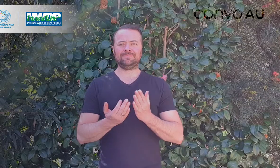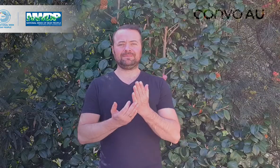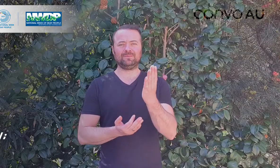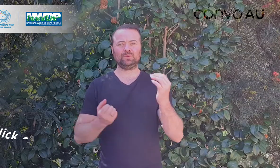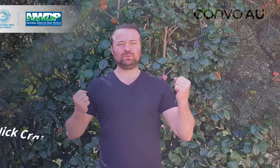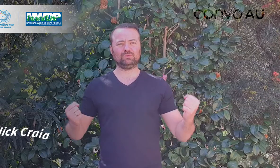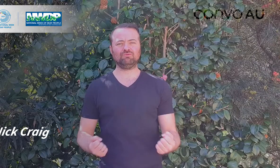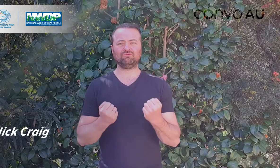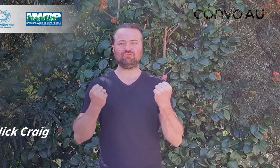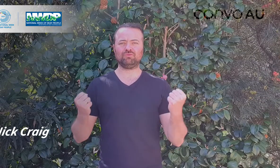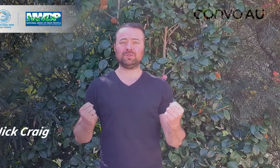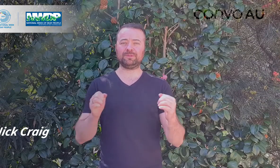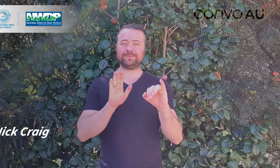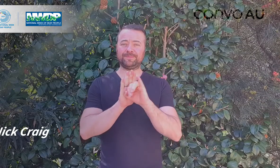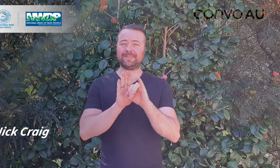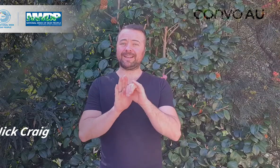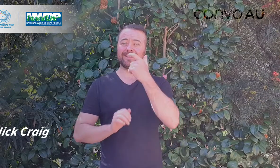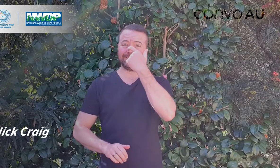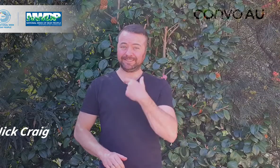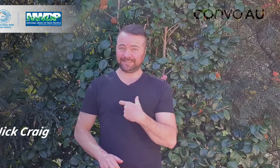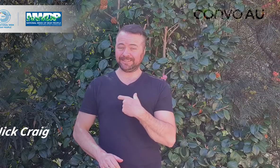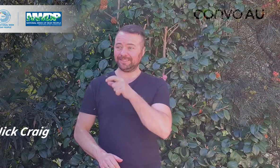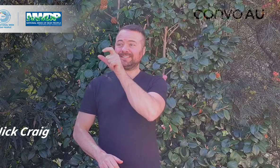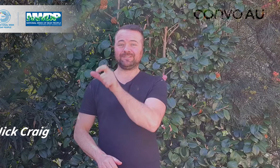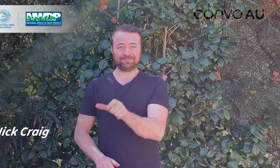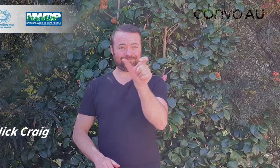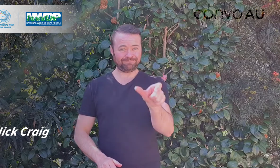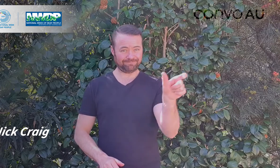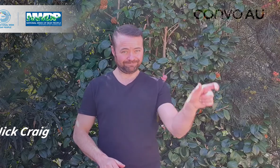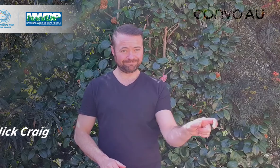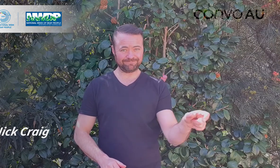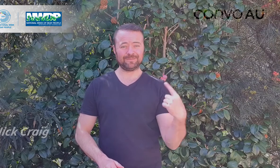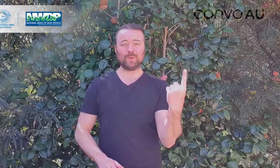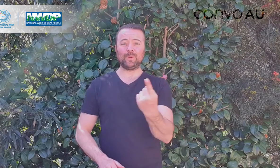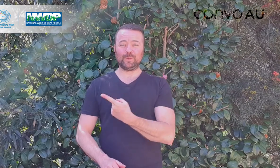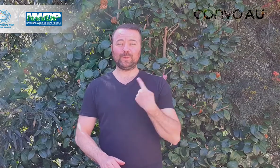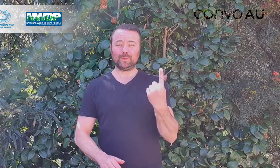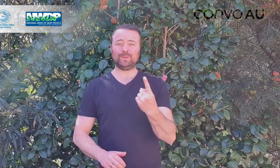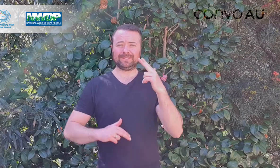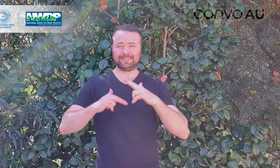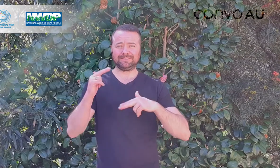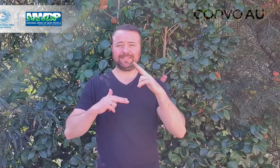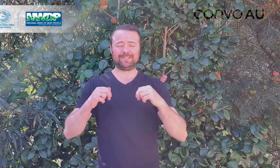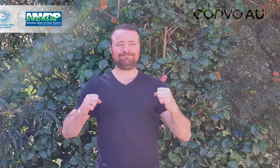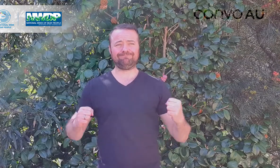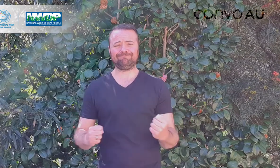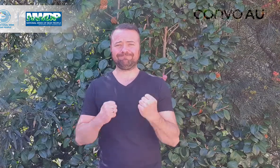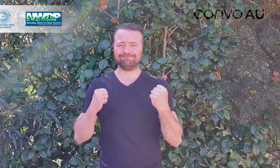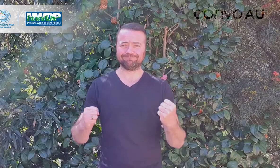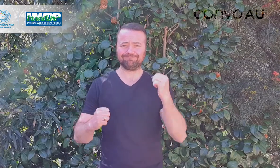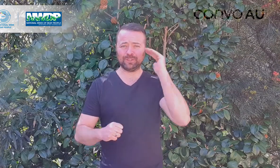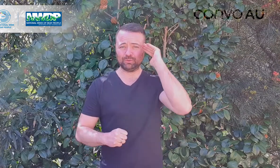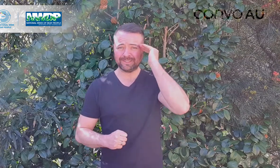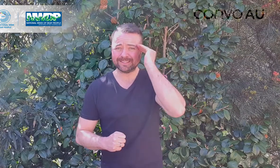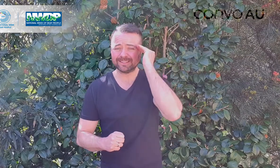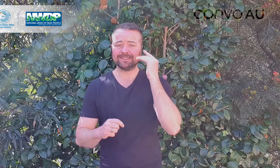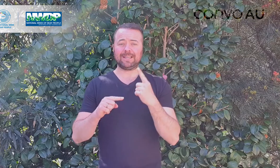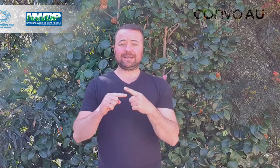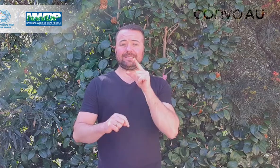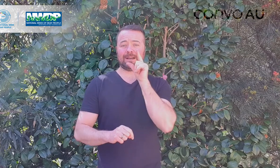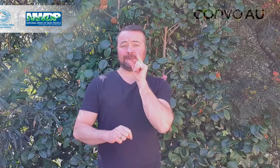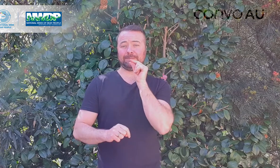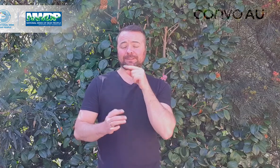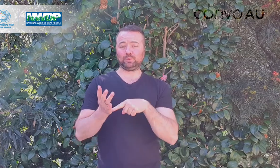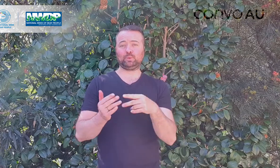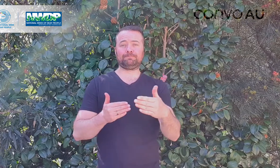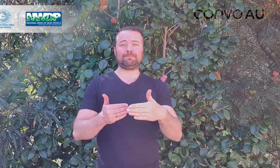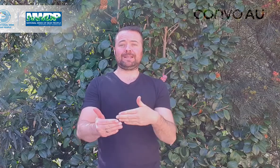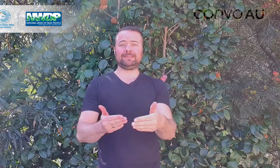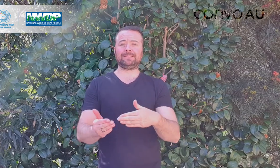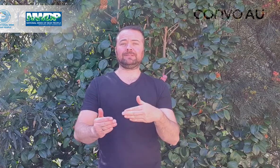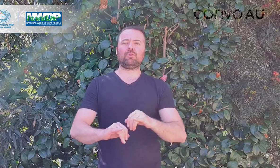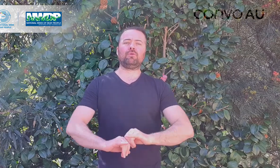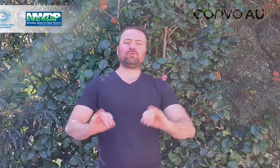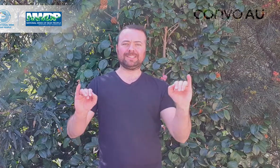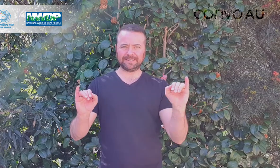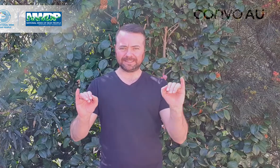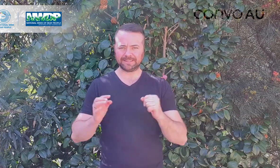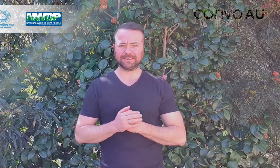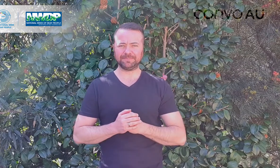Through strong identities, we develop greater resilience and capability to manage crises.